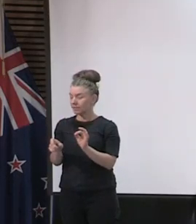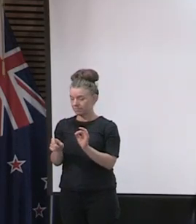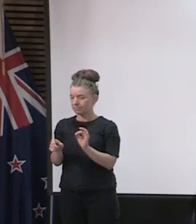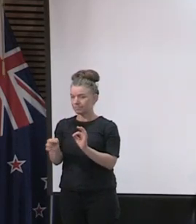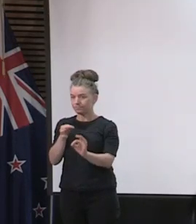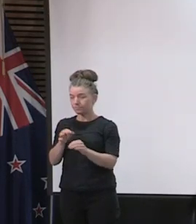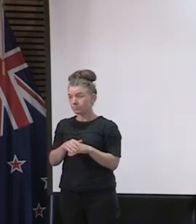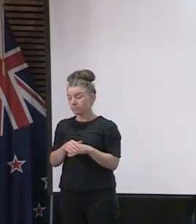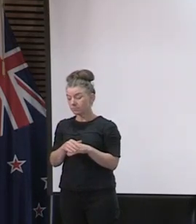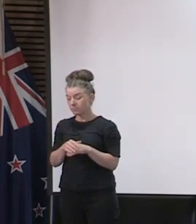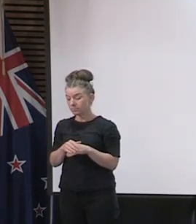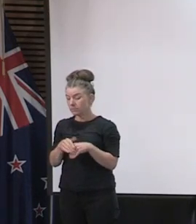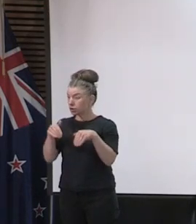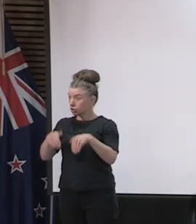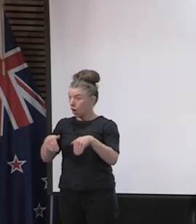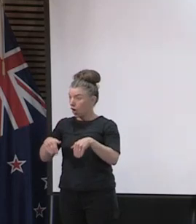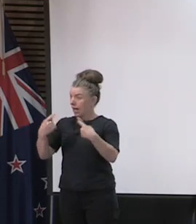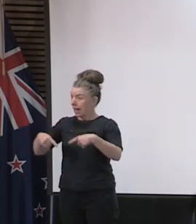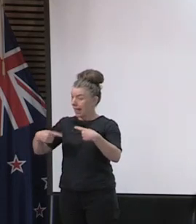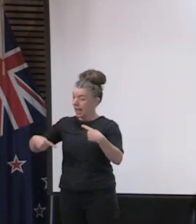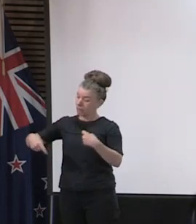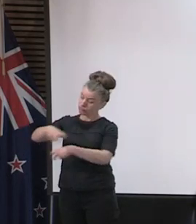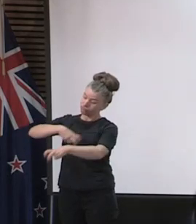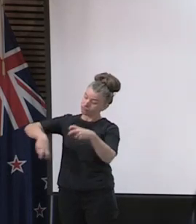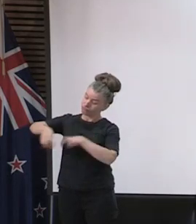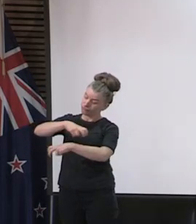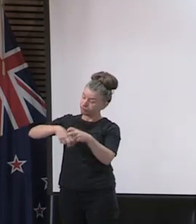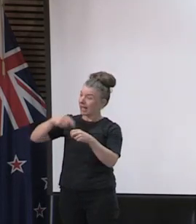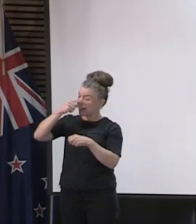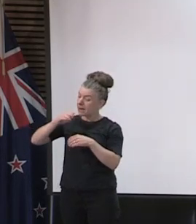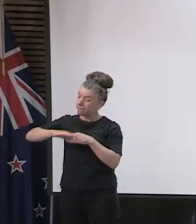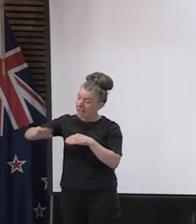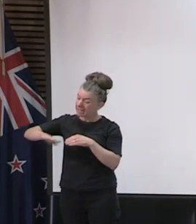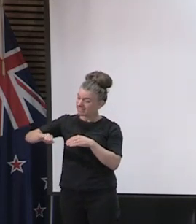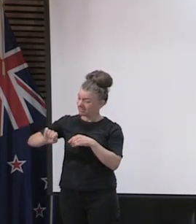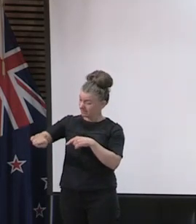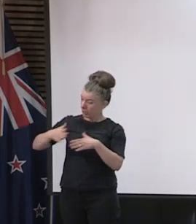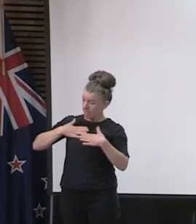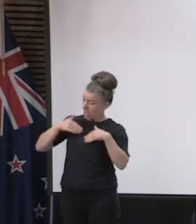question. Mr Bloomfield - question from a reader. Wants